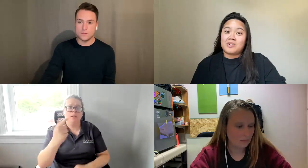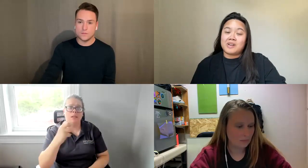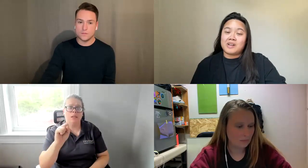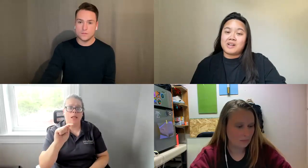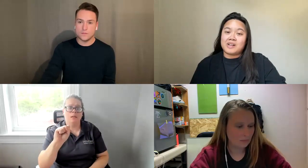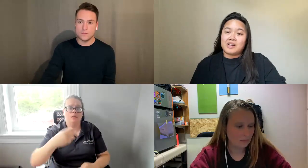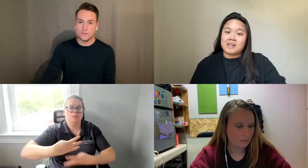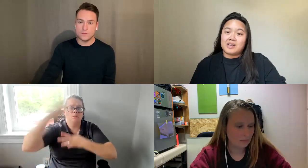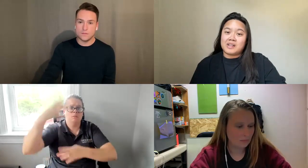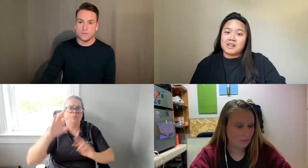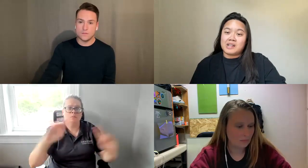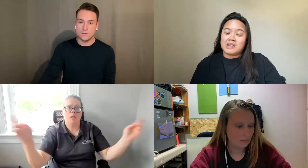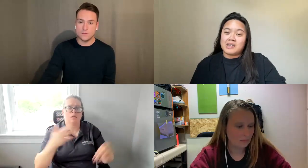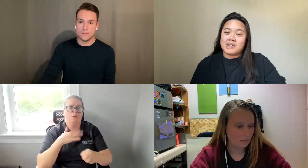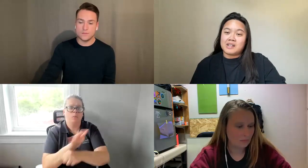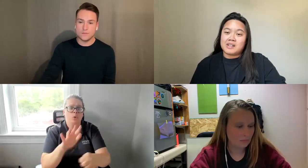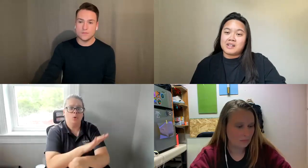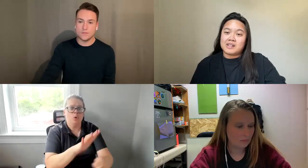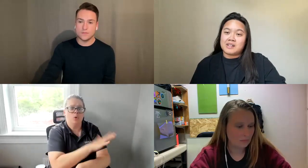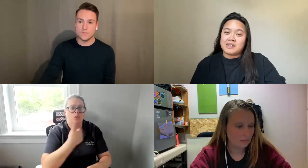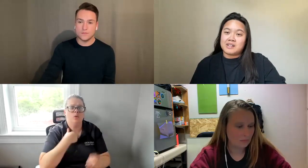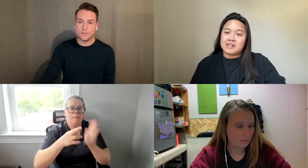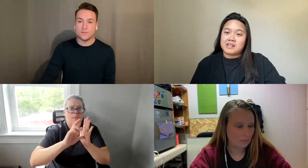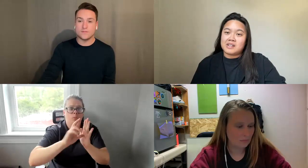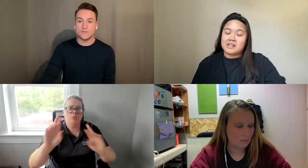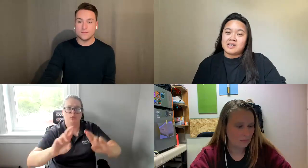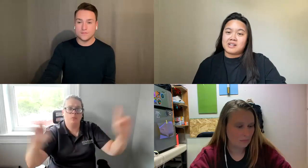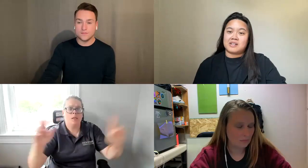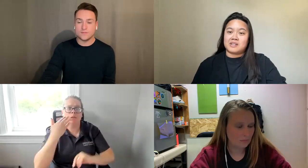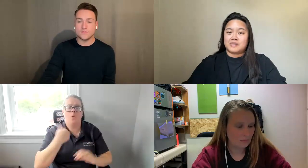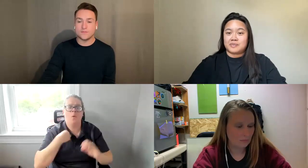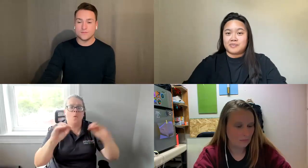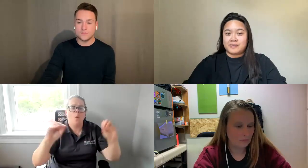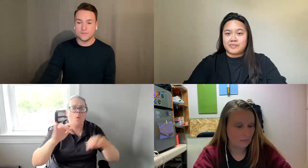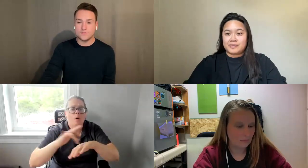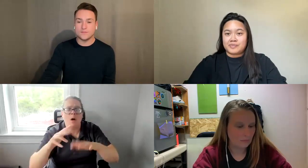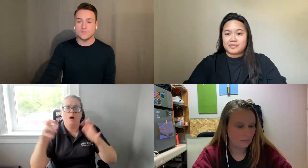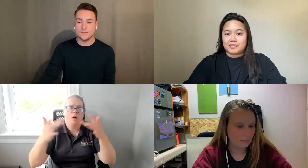It was so exciting because we already had a guest list, we were booked out way ahead